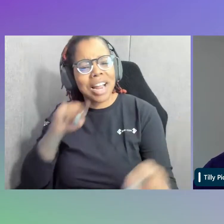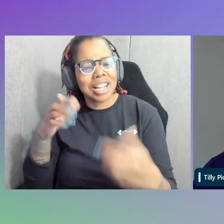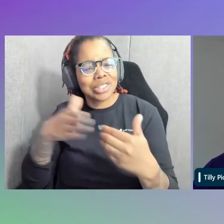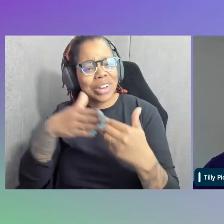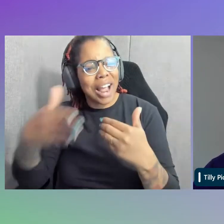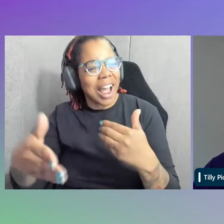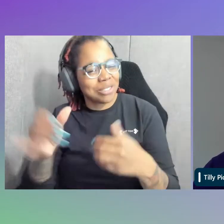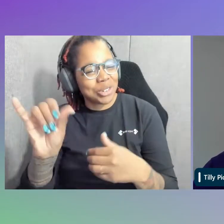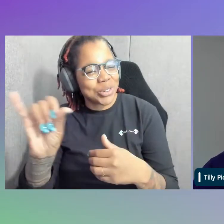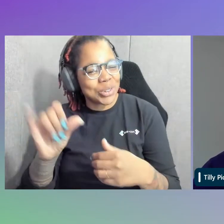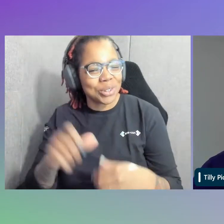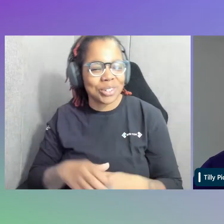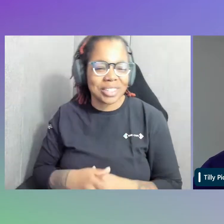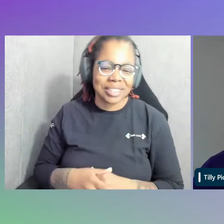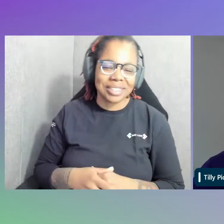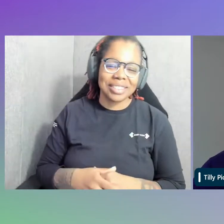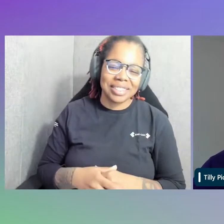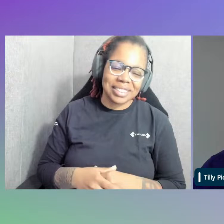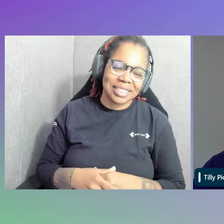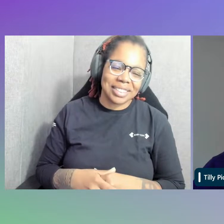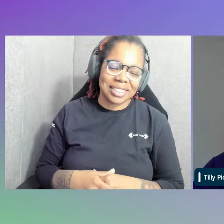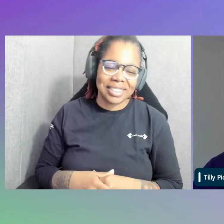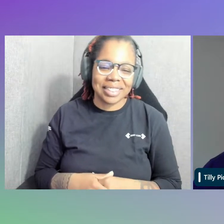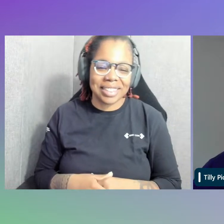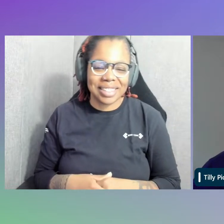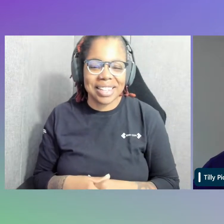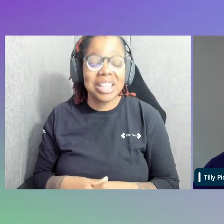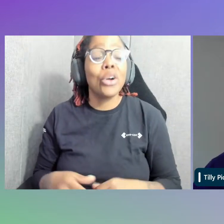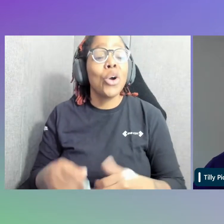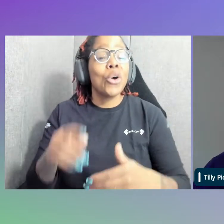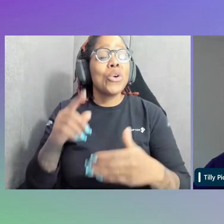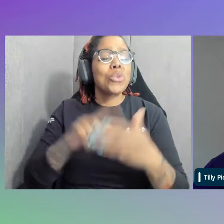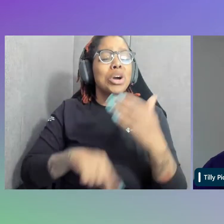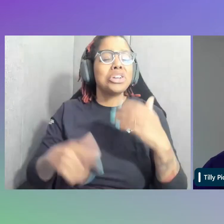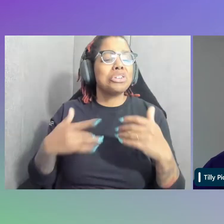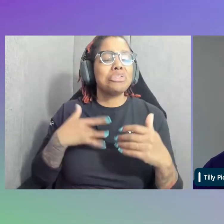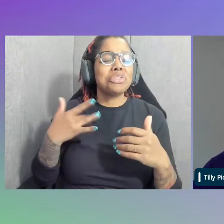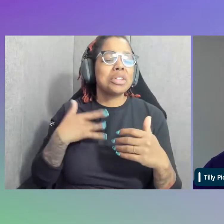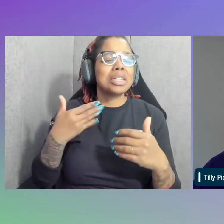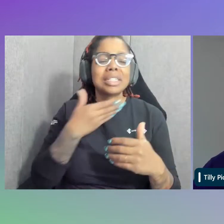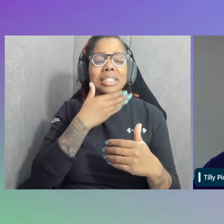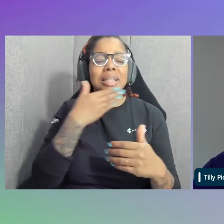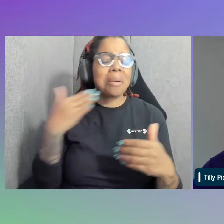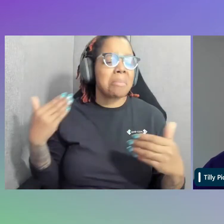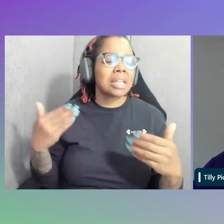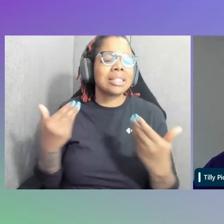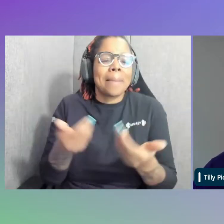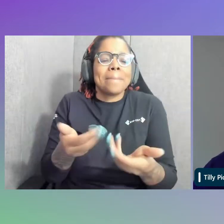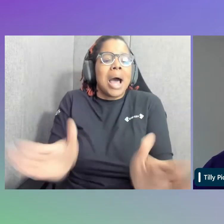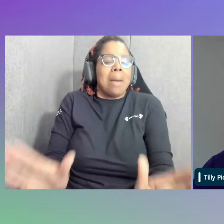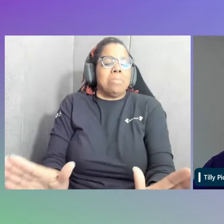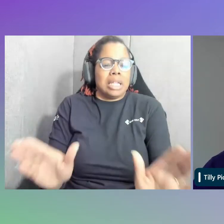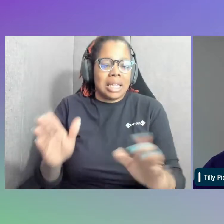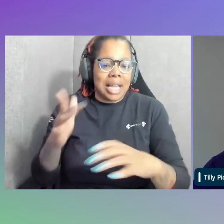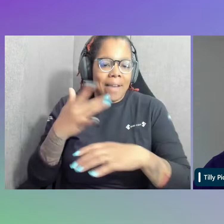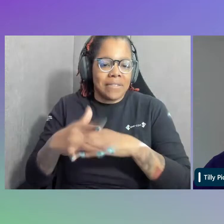after the fact so that we don't have to feel rushed. The first one is, what do you feel are the best publicly available